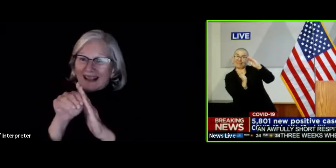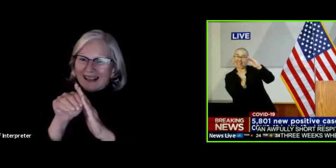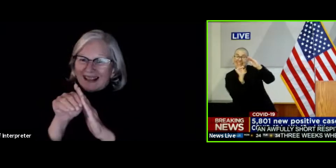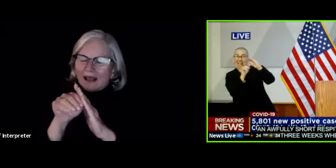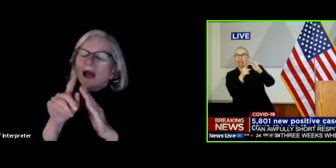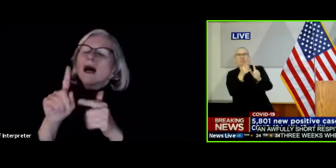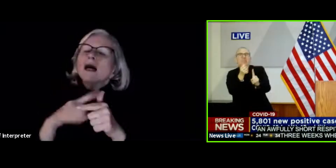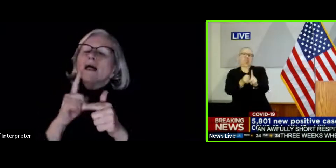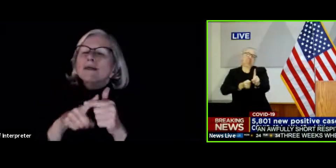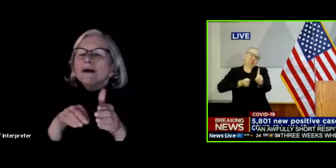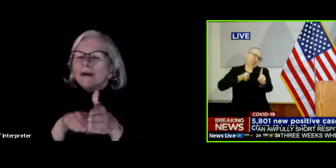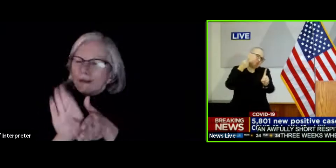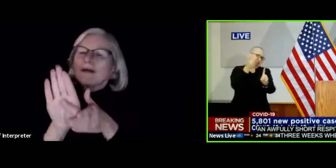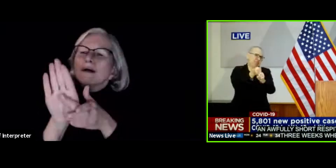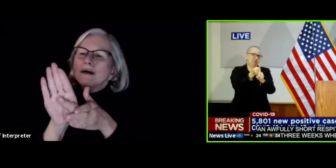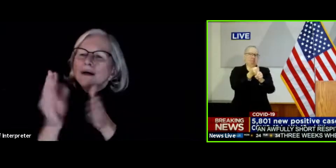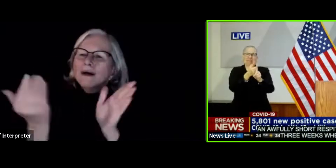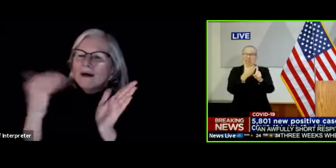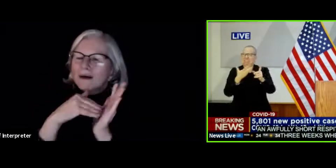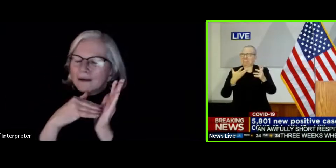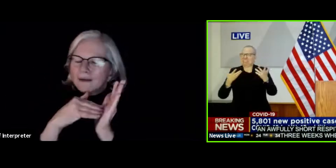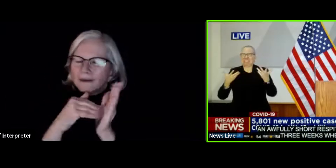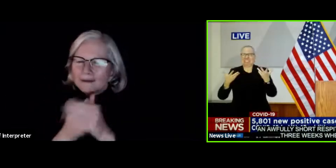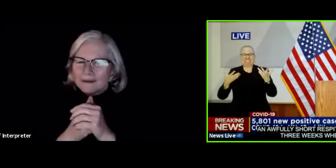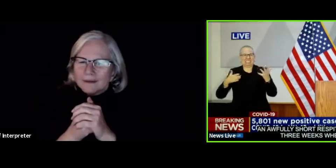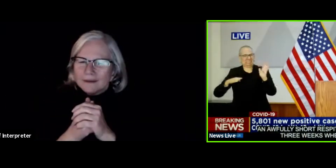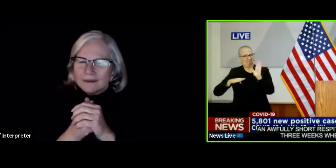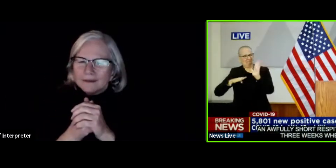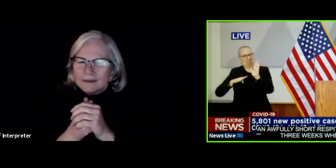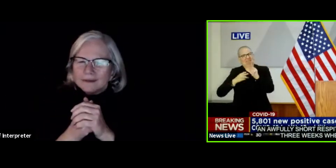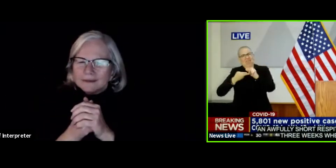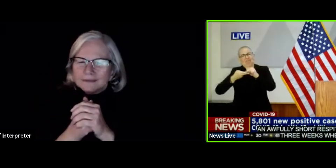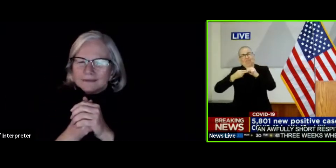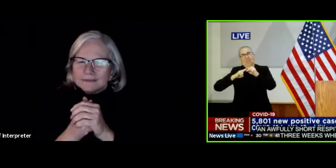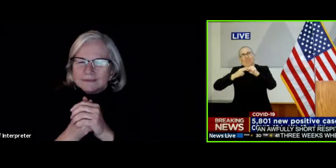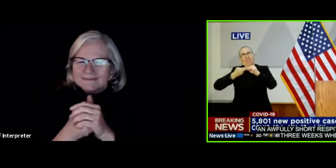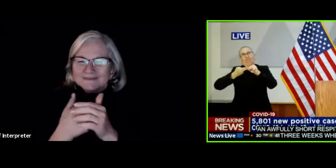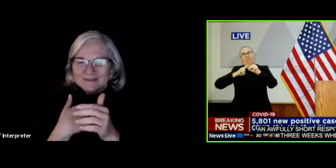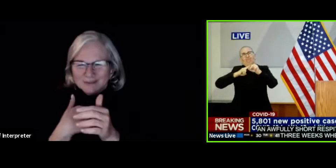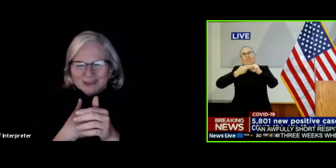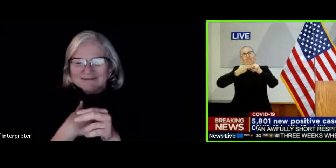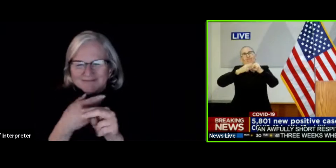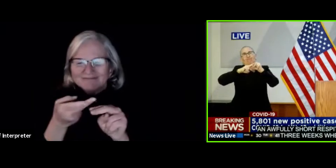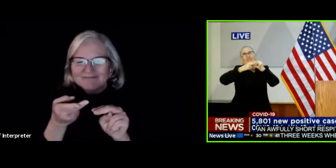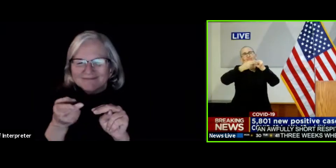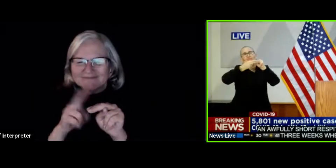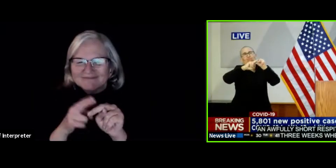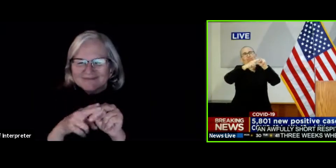OF A SLOW, STEADY MARCH BACK UPWARDS THROUGH MOST OF THE SUMMER, BUT IT REALLY STARTED TO ACCELERATE